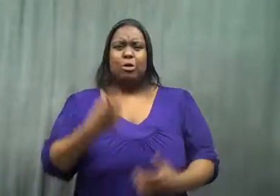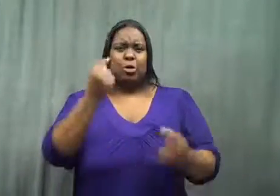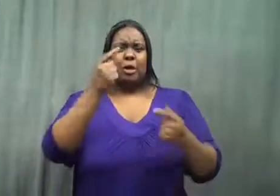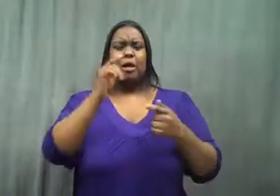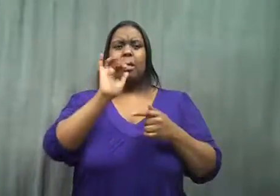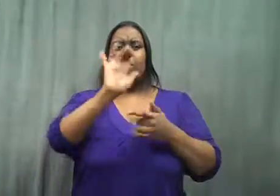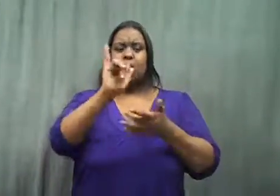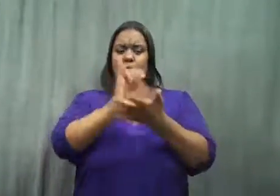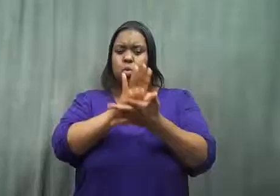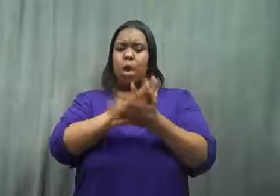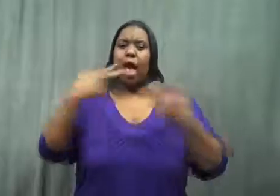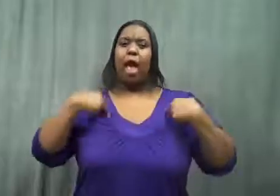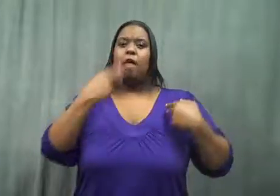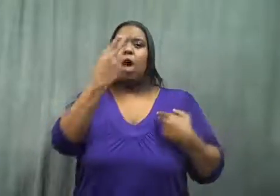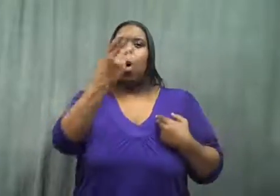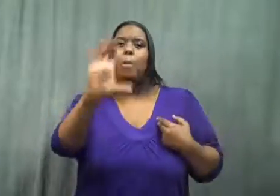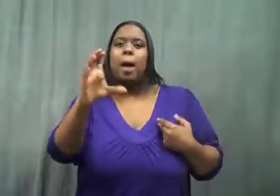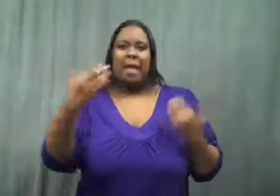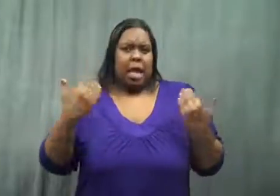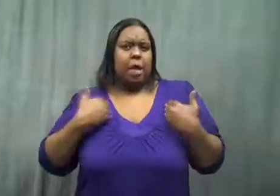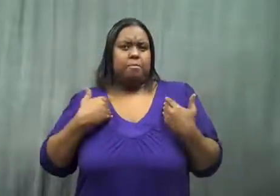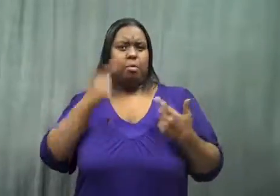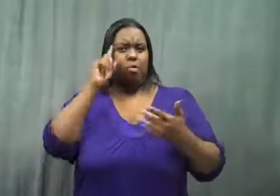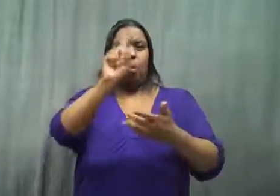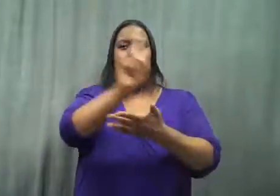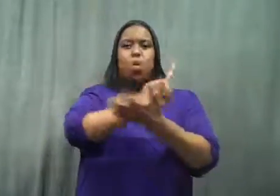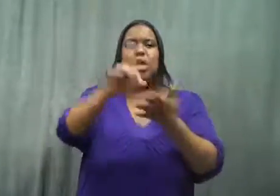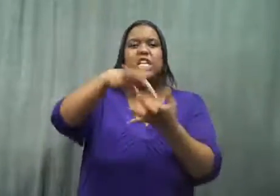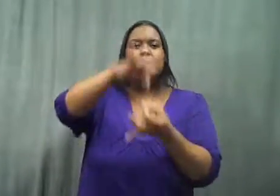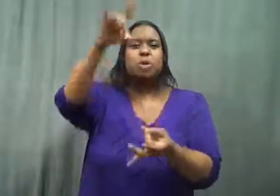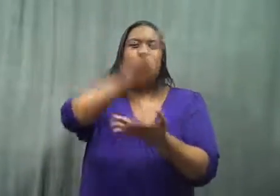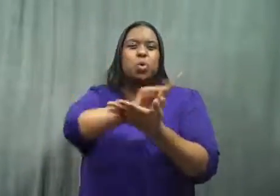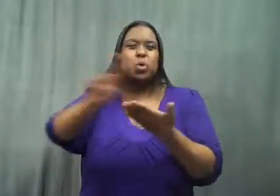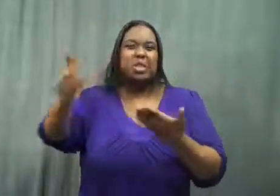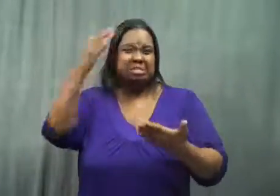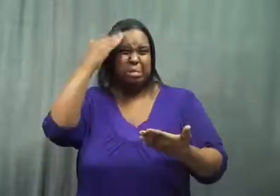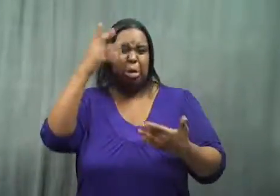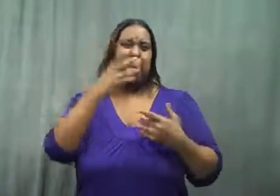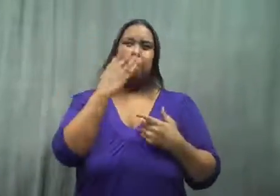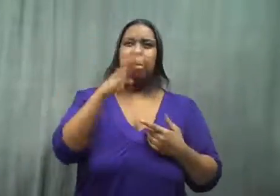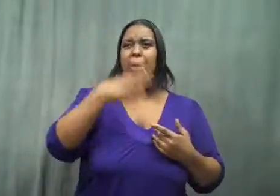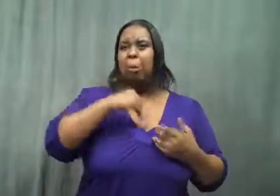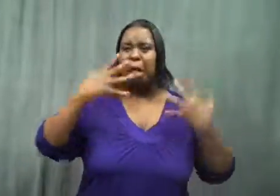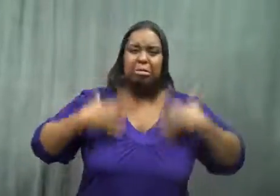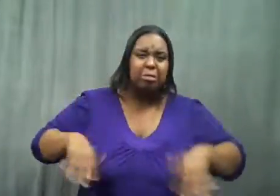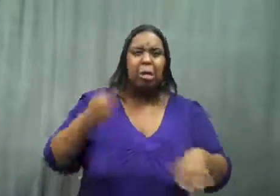It was Homecoming, and Spirit Week, where you wear blue and white,